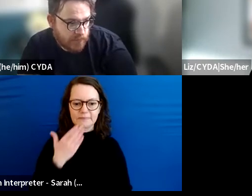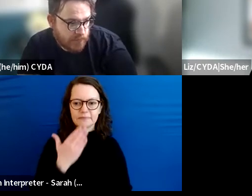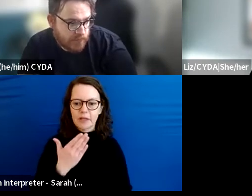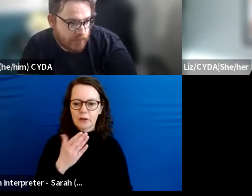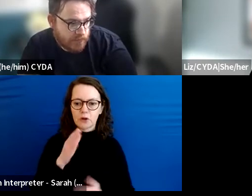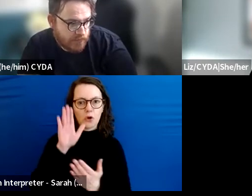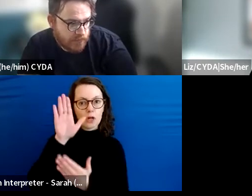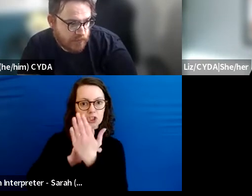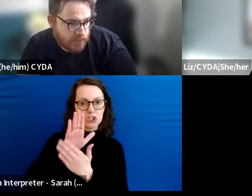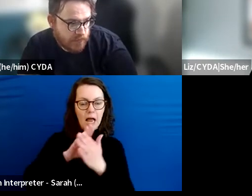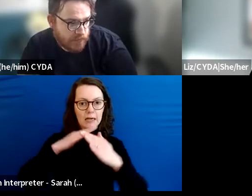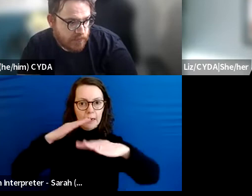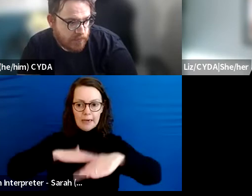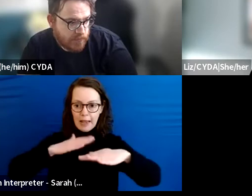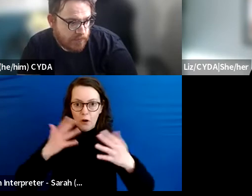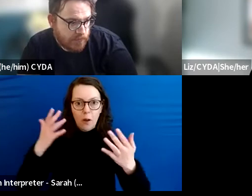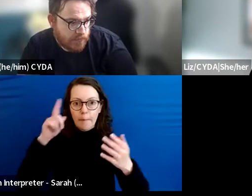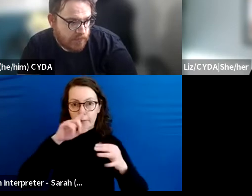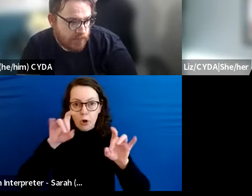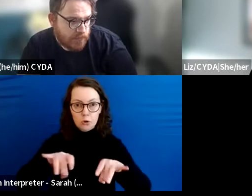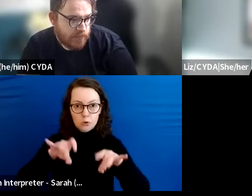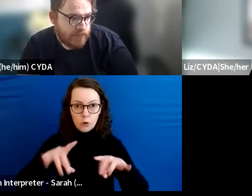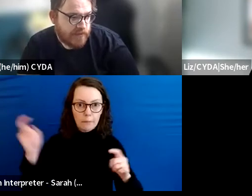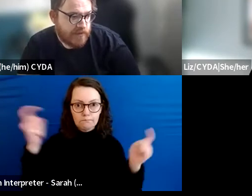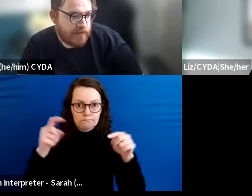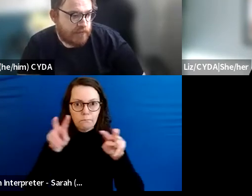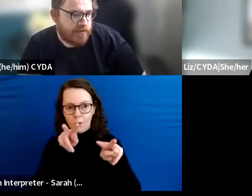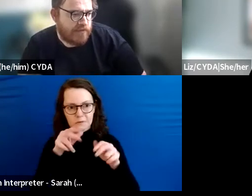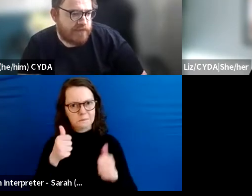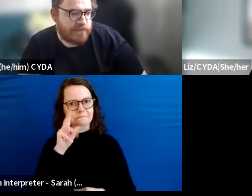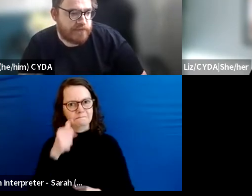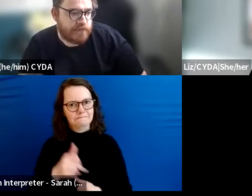We've got people from all over Australia which is really exciting.